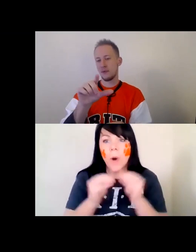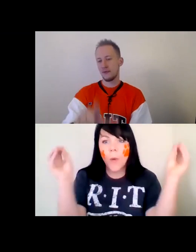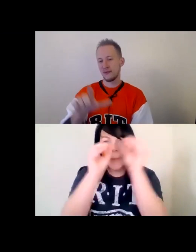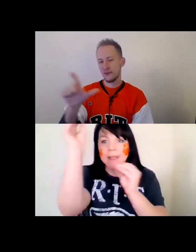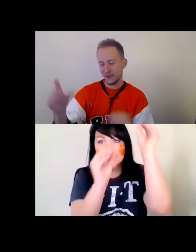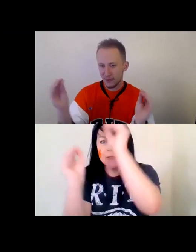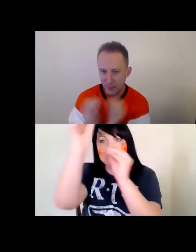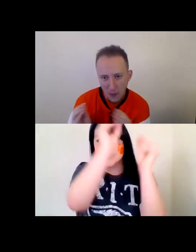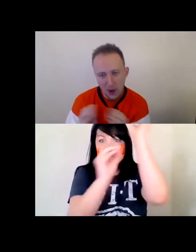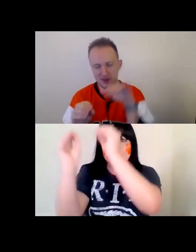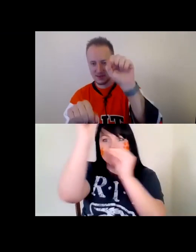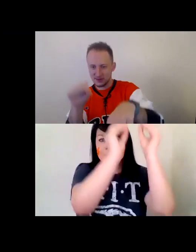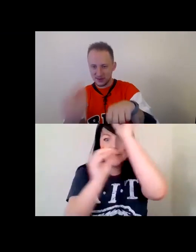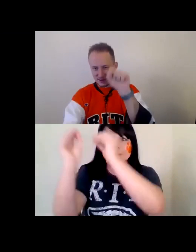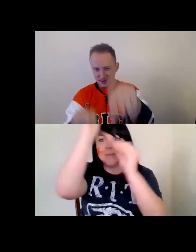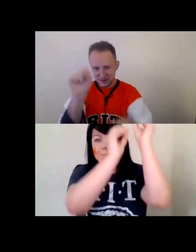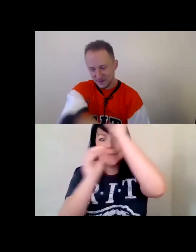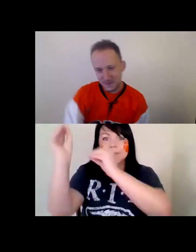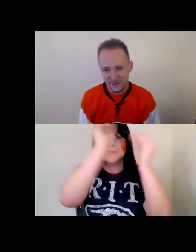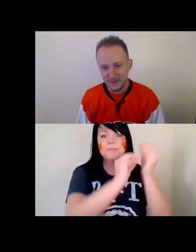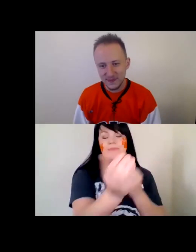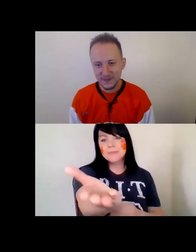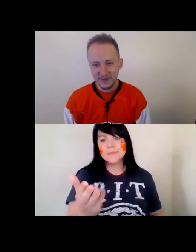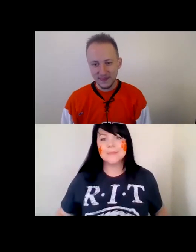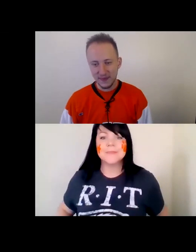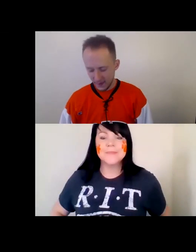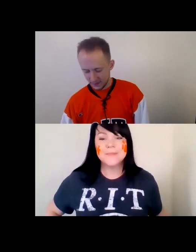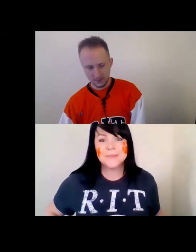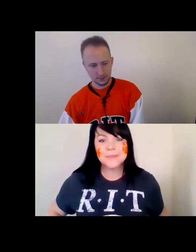Michelle: Sure. What is next? More opinions!!!!! Matt: Another poll!